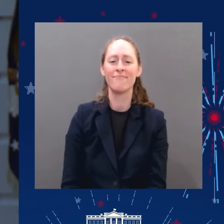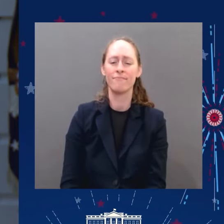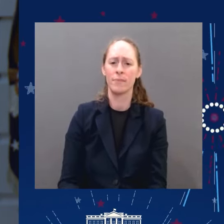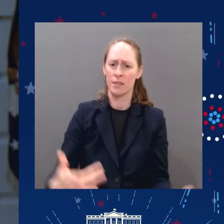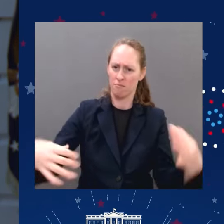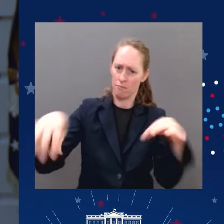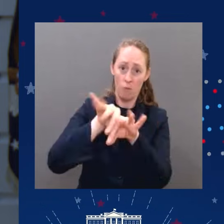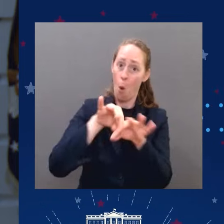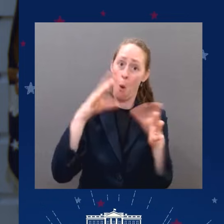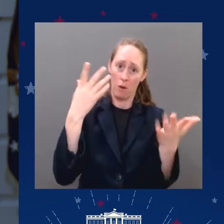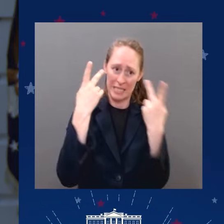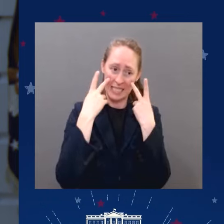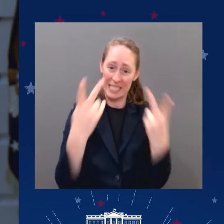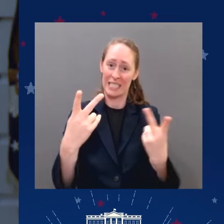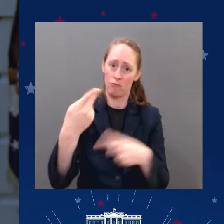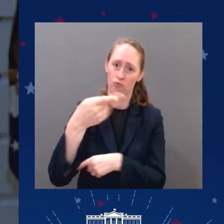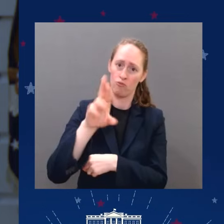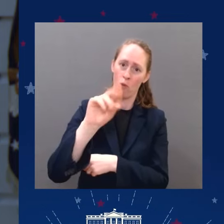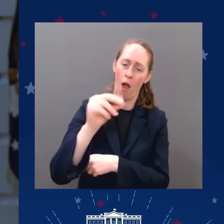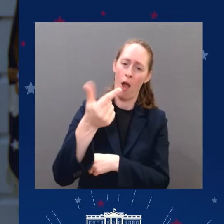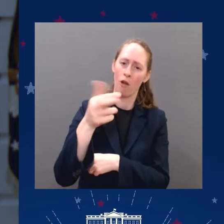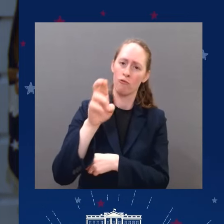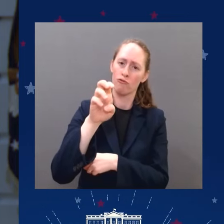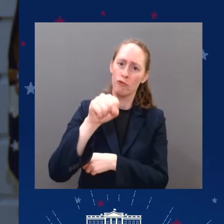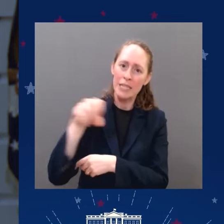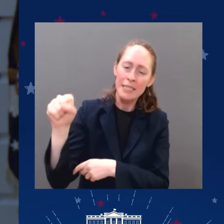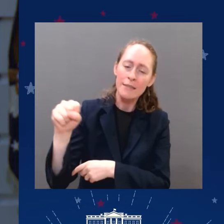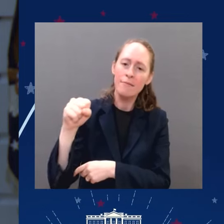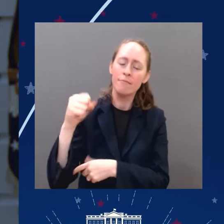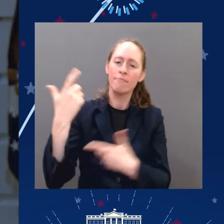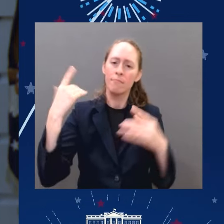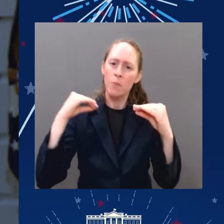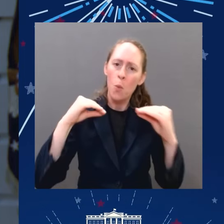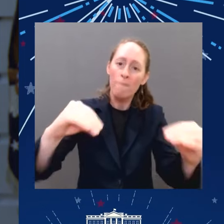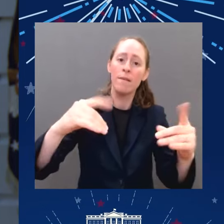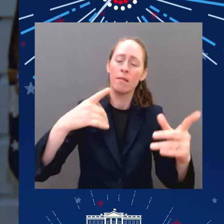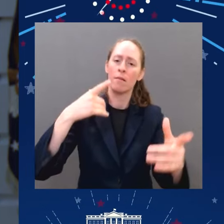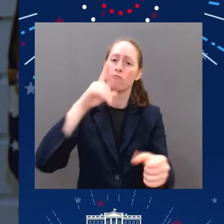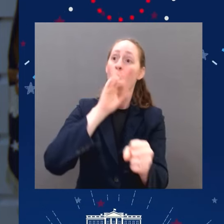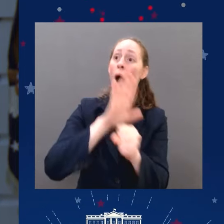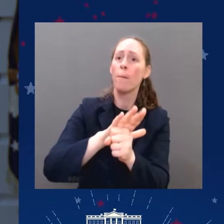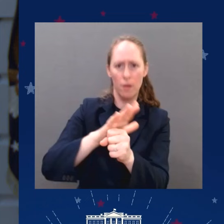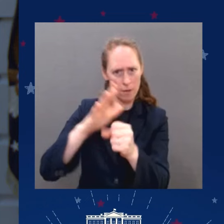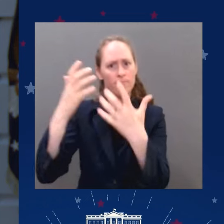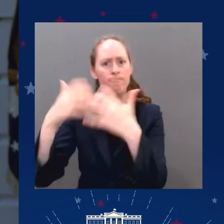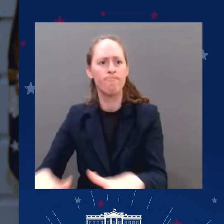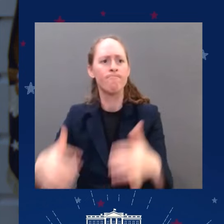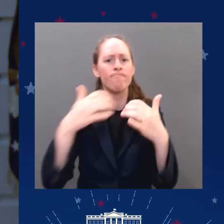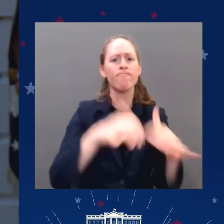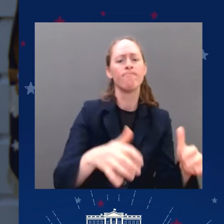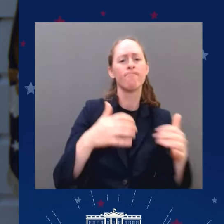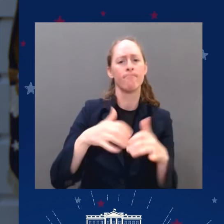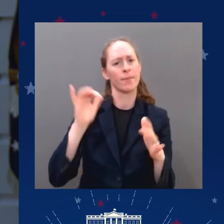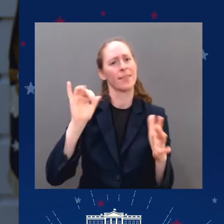the fulfillment of promises. That's the American story. And you all know well -- it's not a simple one.